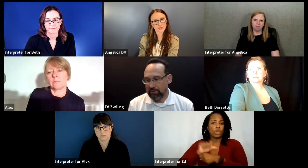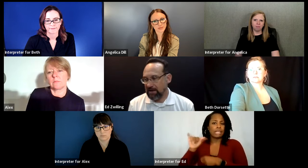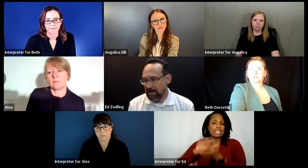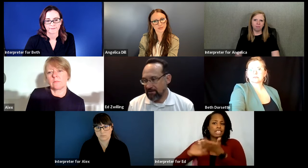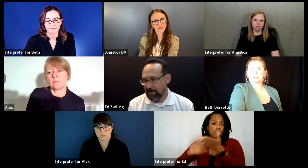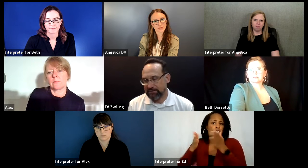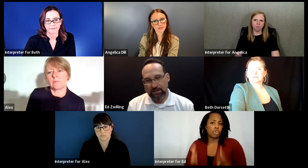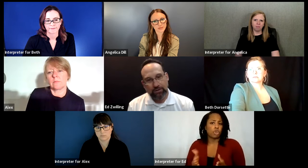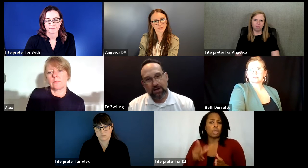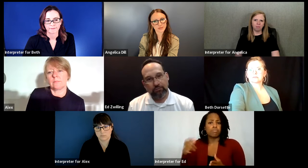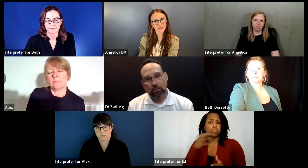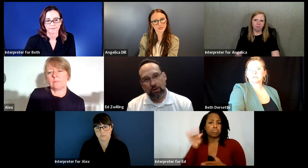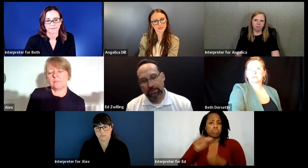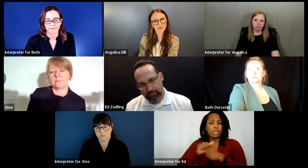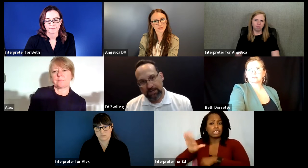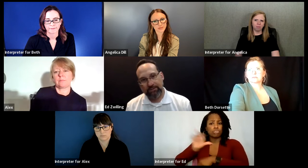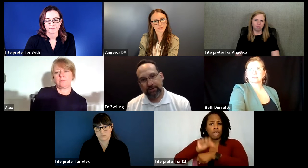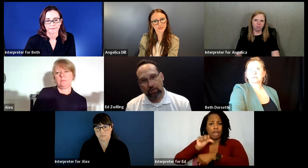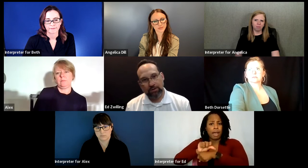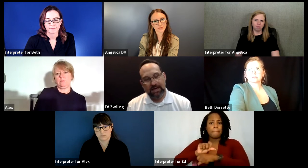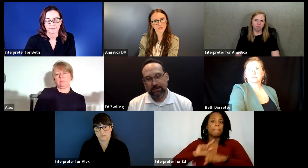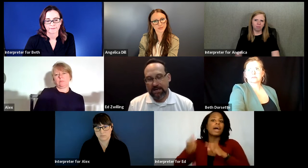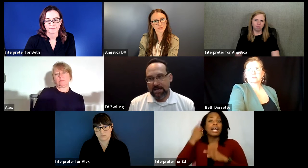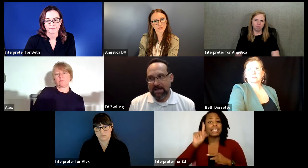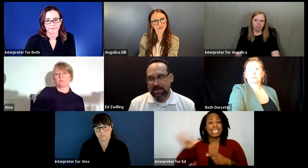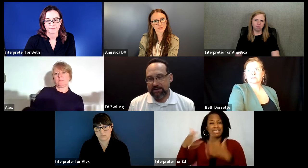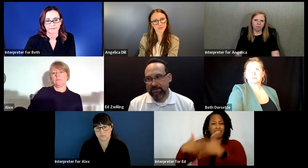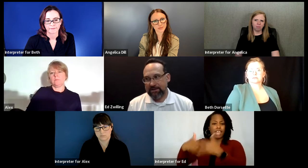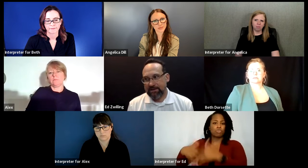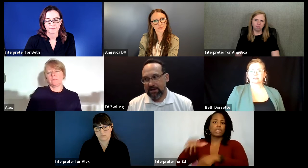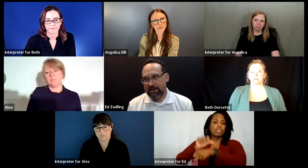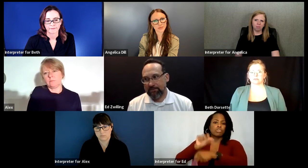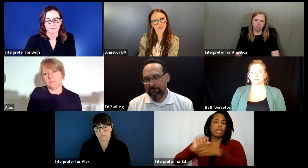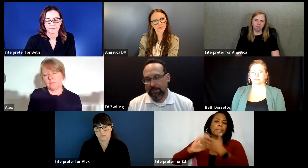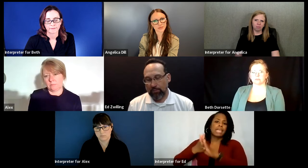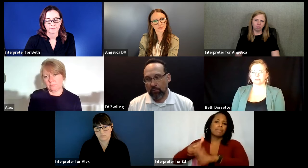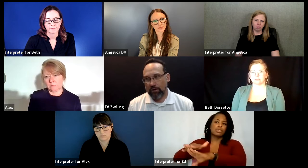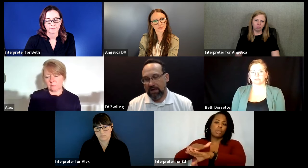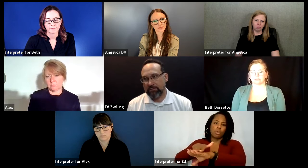They started at that have a slowdown of work in this plant he worked at his employer came